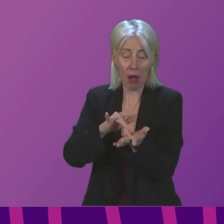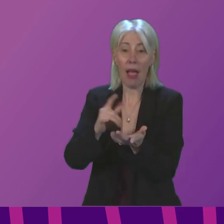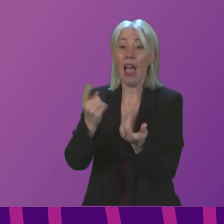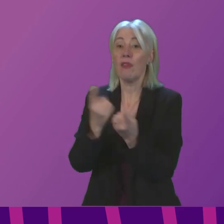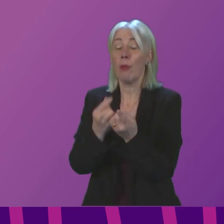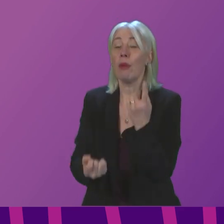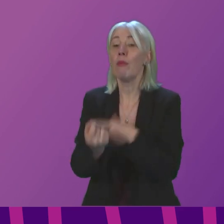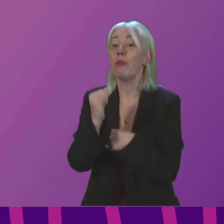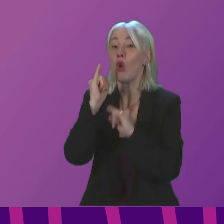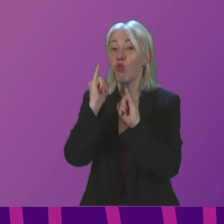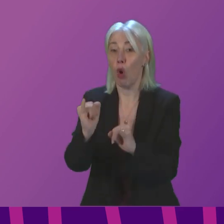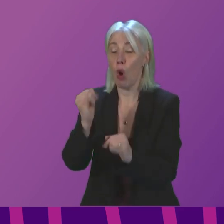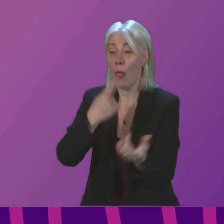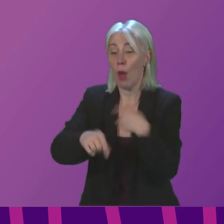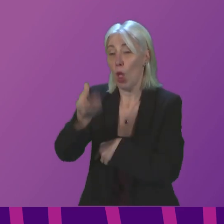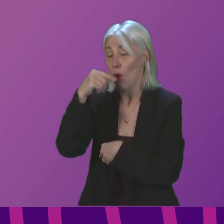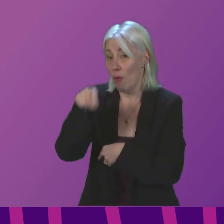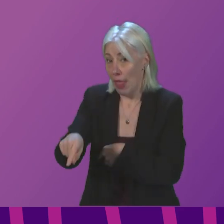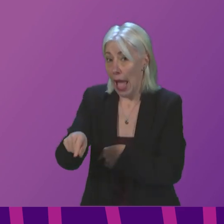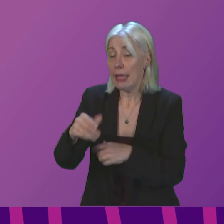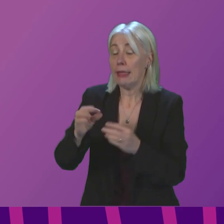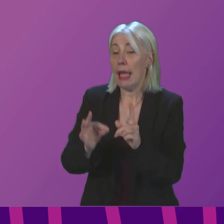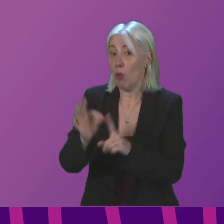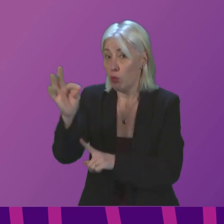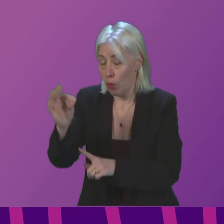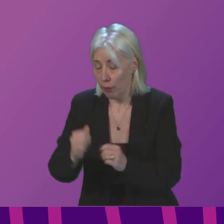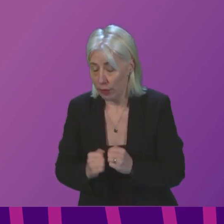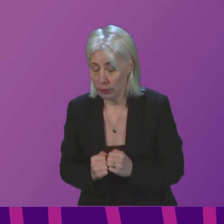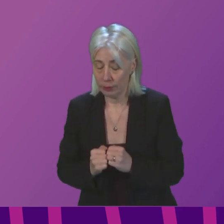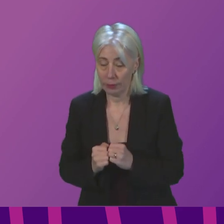and that is what we will always seek to do.